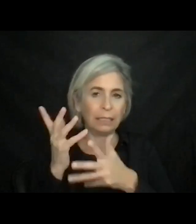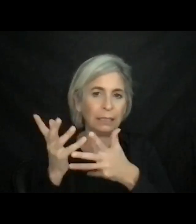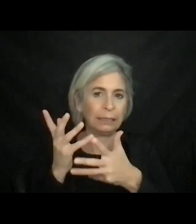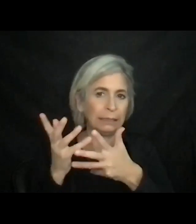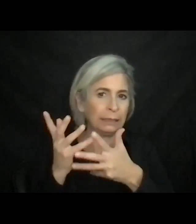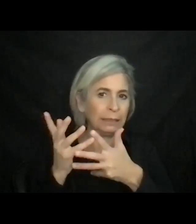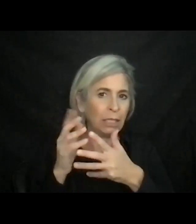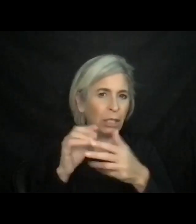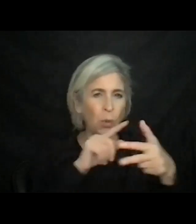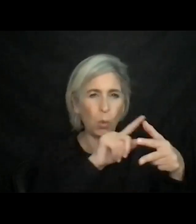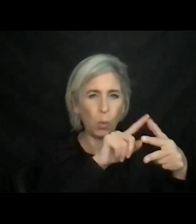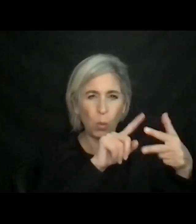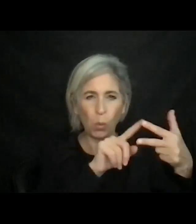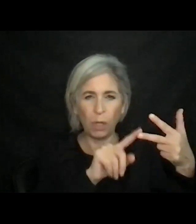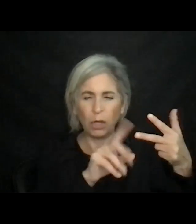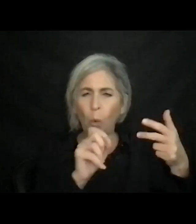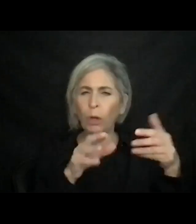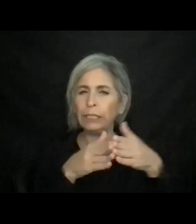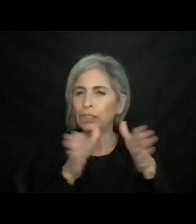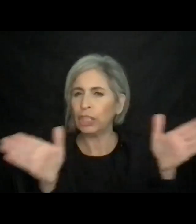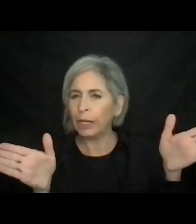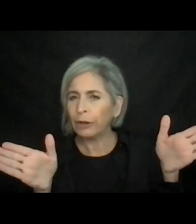one of them or it is general. >> MALCOLM MEISTRELL: General.